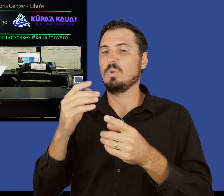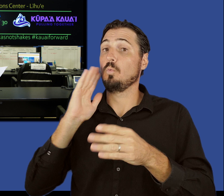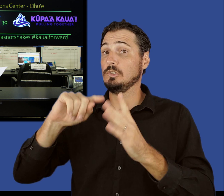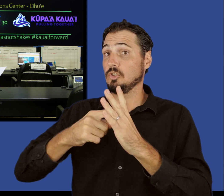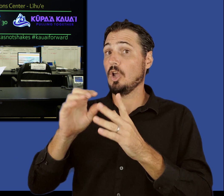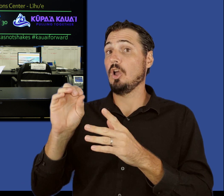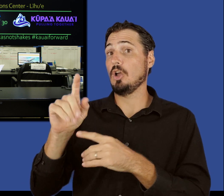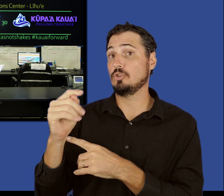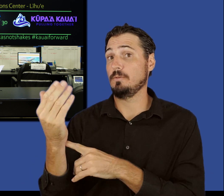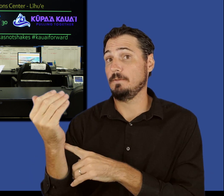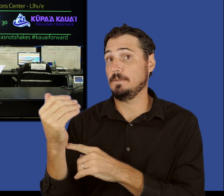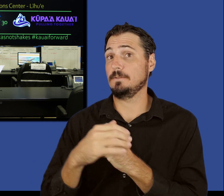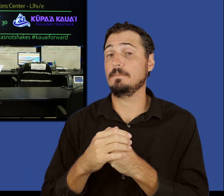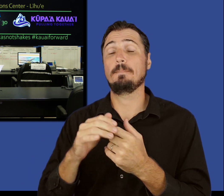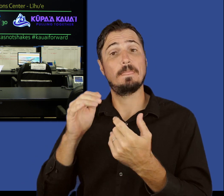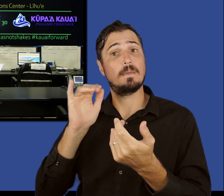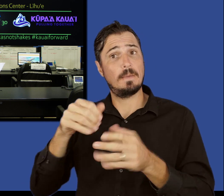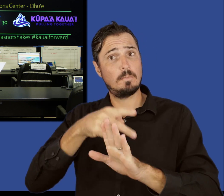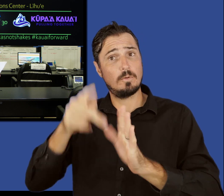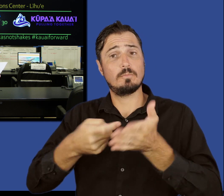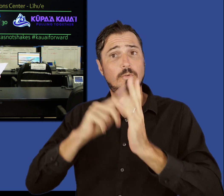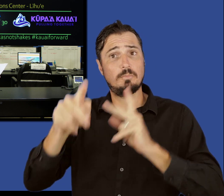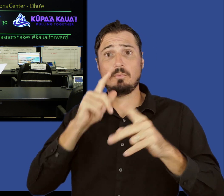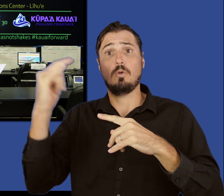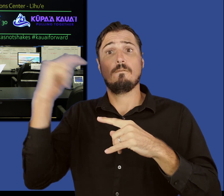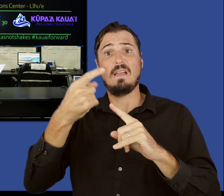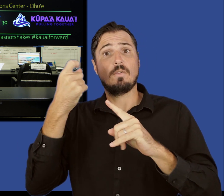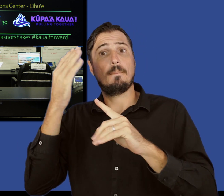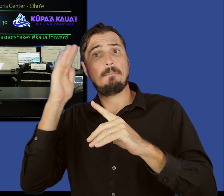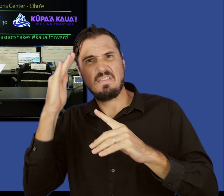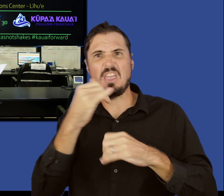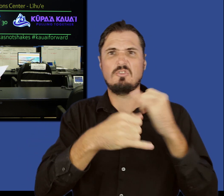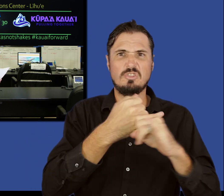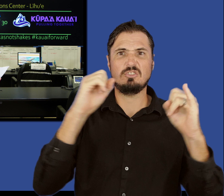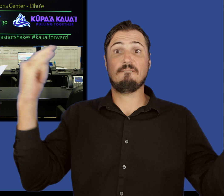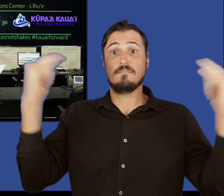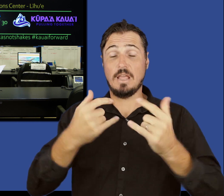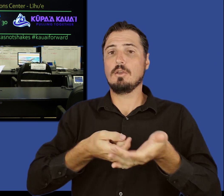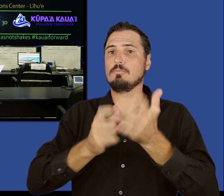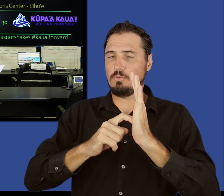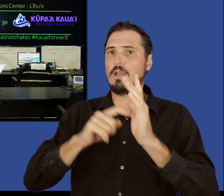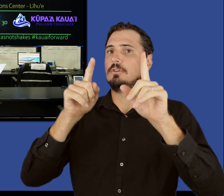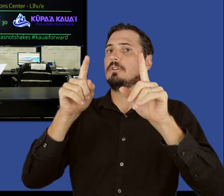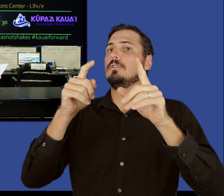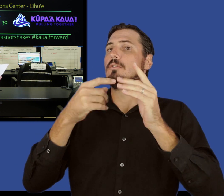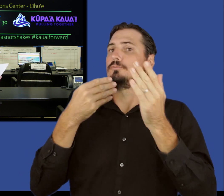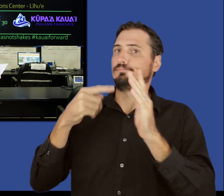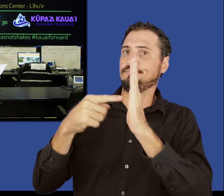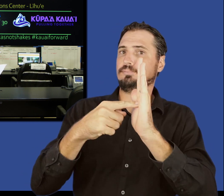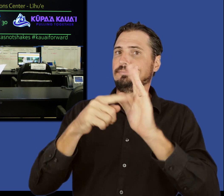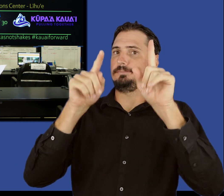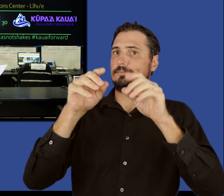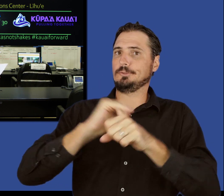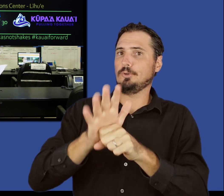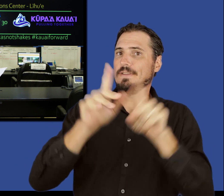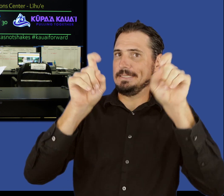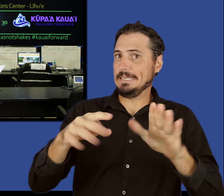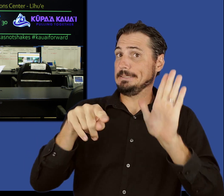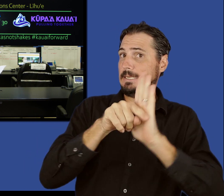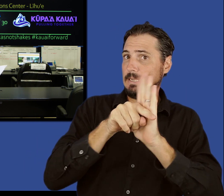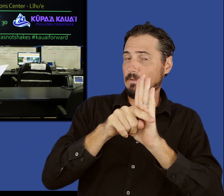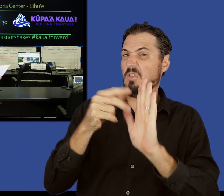quarantine should they take a COVID test within three days of travel to Hawai`i. Inter-island travelers will continue to be subject to the mandatory 14-day quarantine.